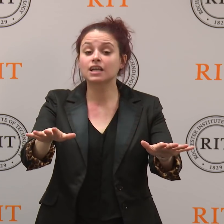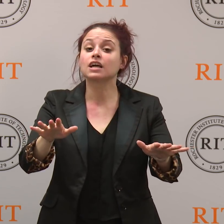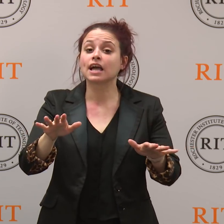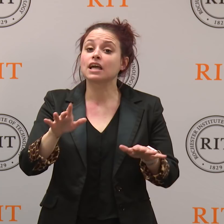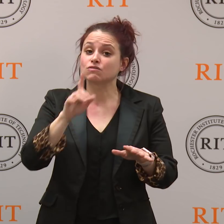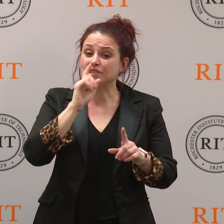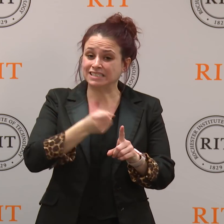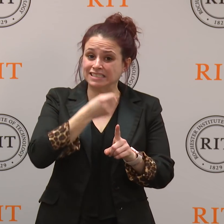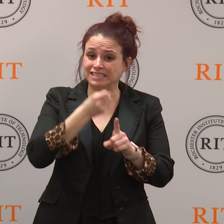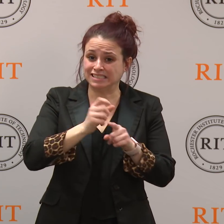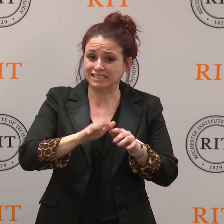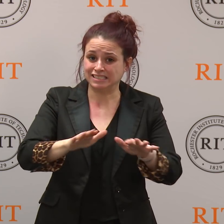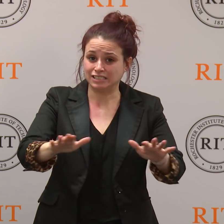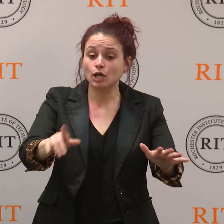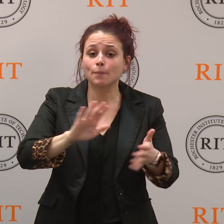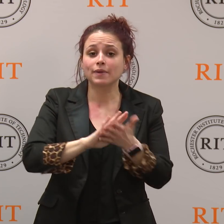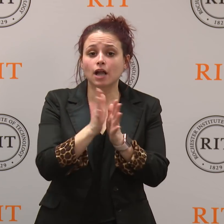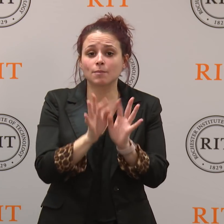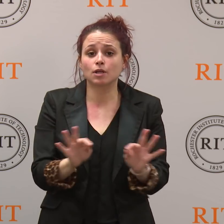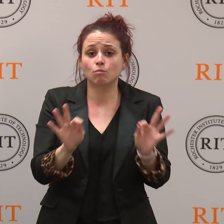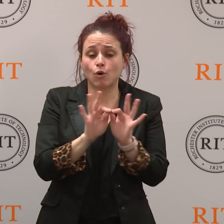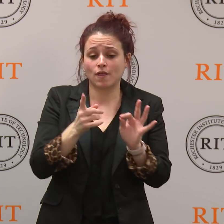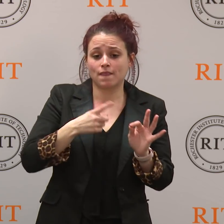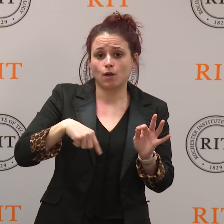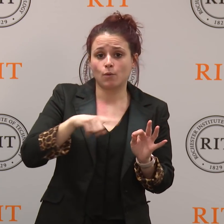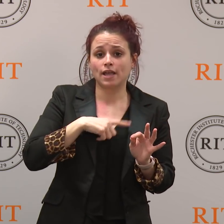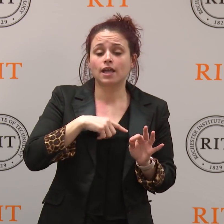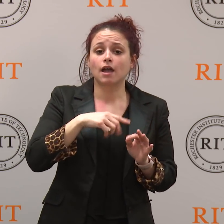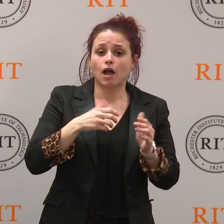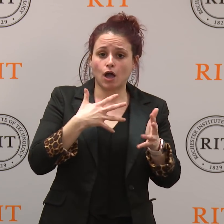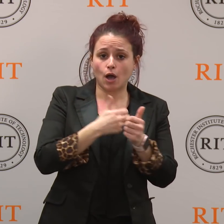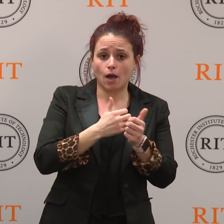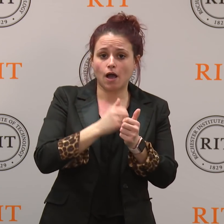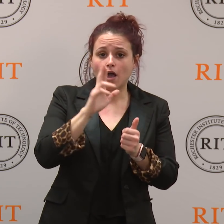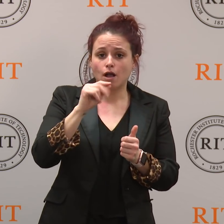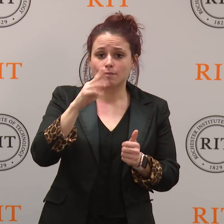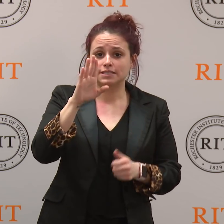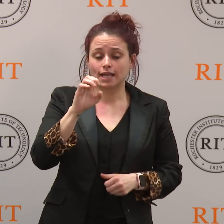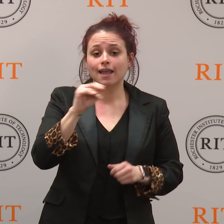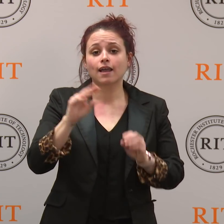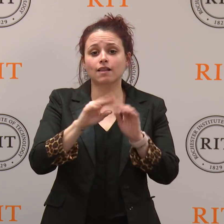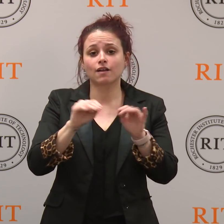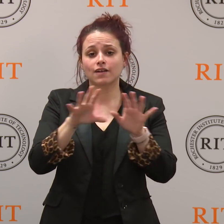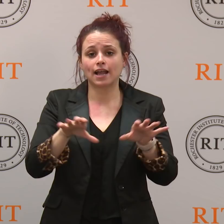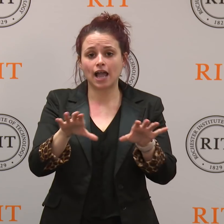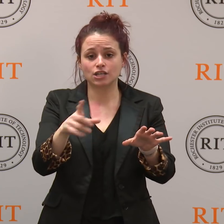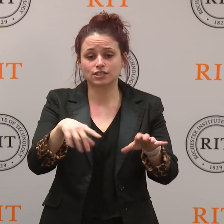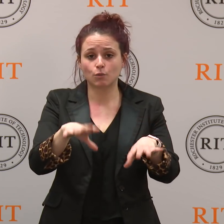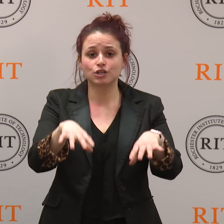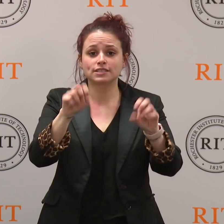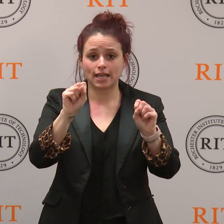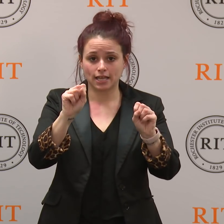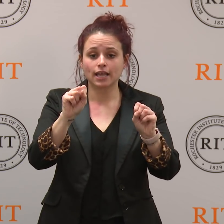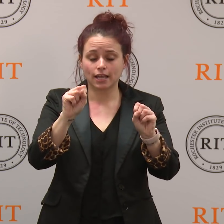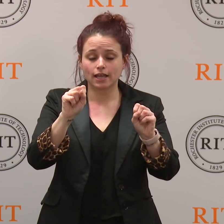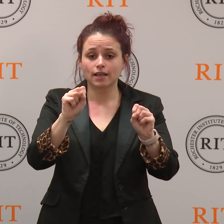that RIT update and clarify actions the university is taking that will affect the remainder of